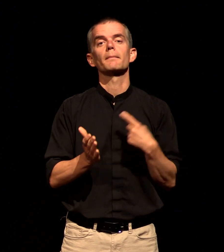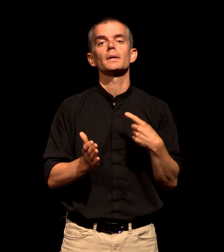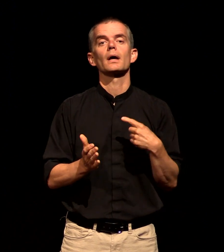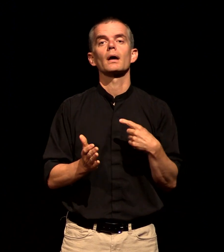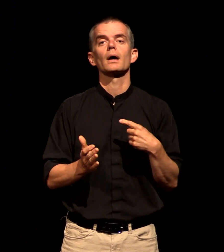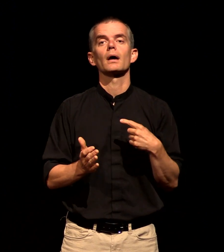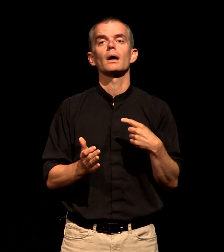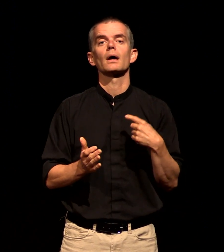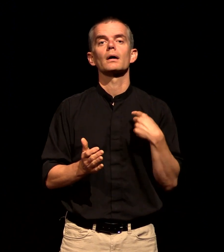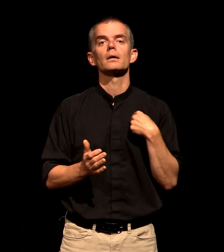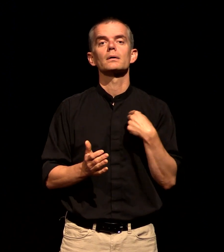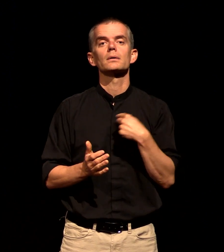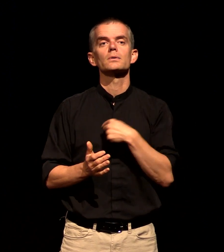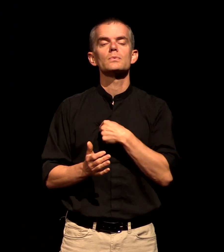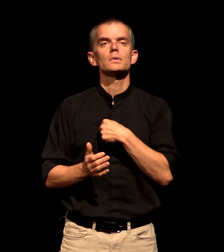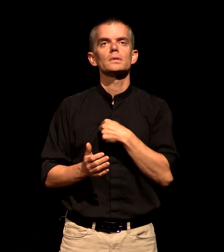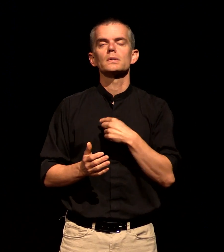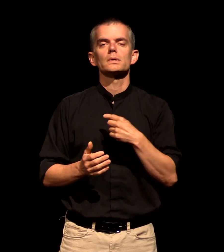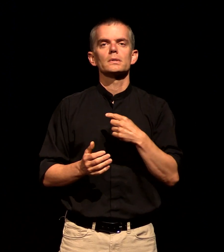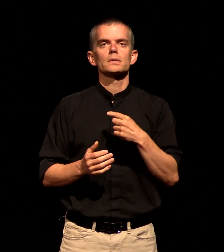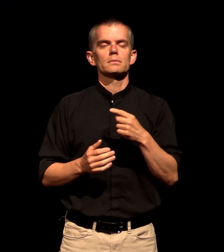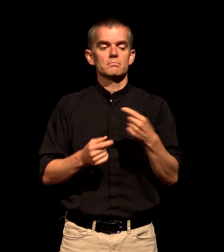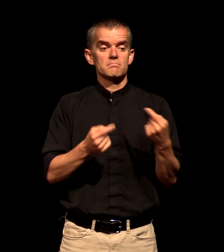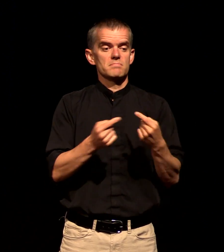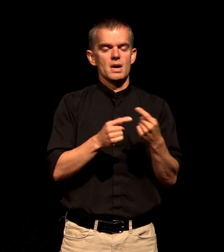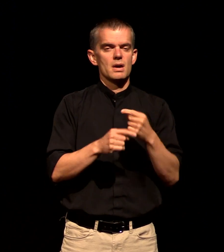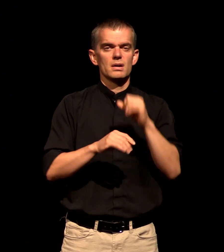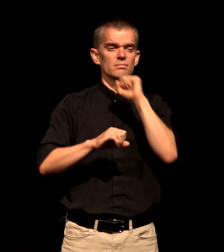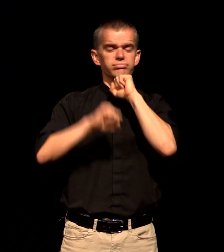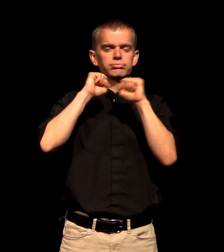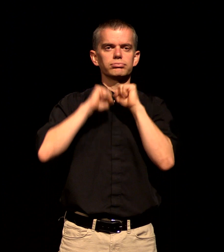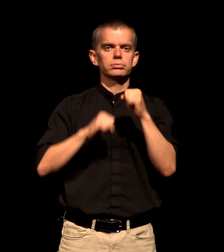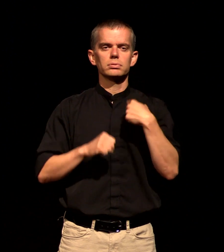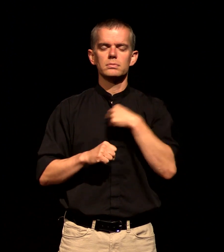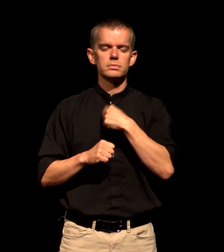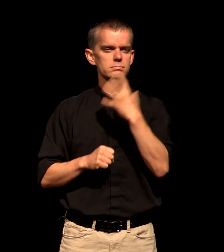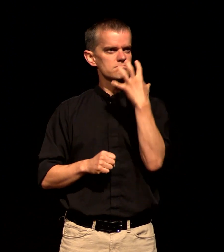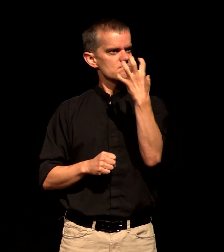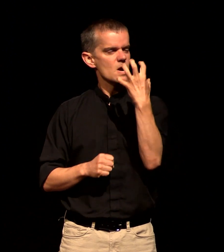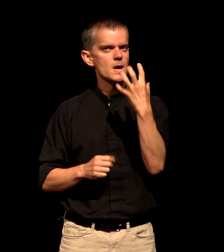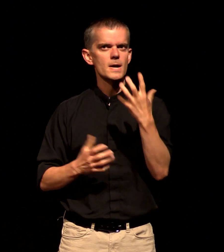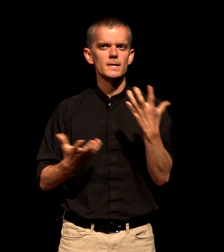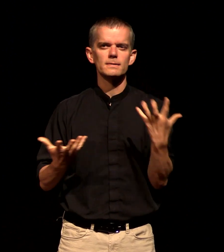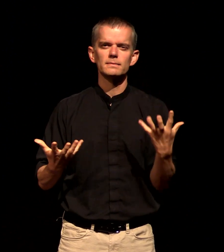are burning a face twisted in anger. This is not right. And